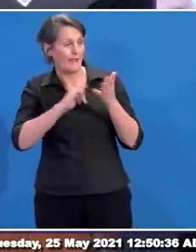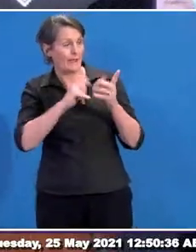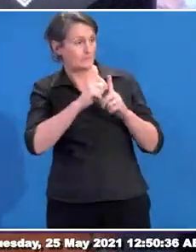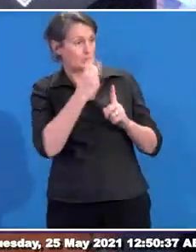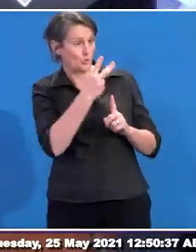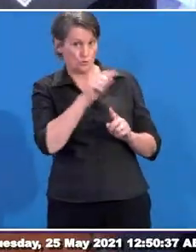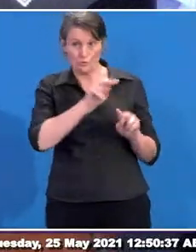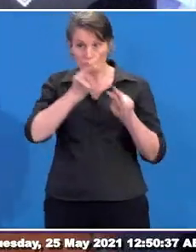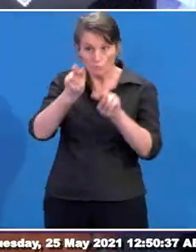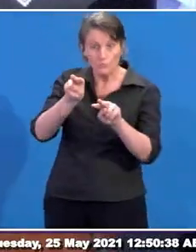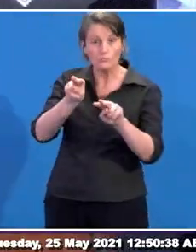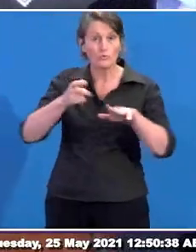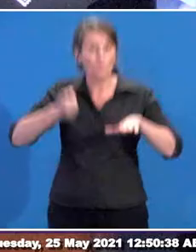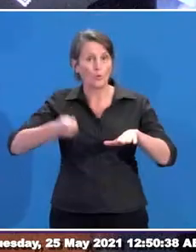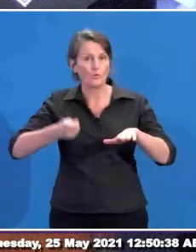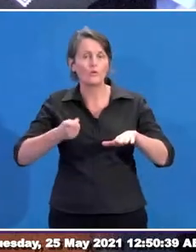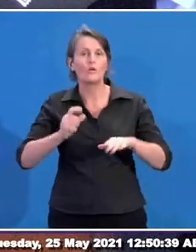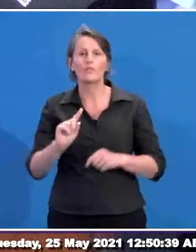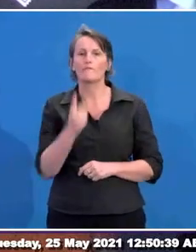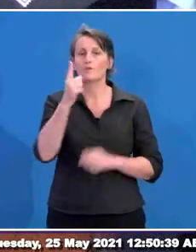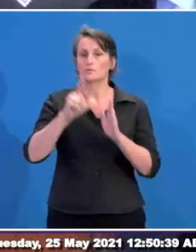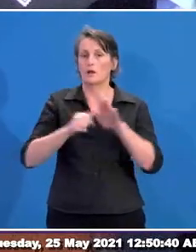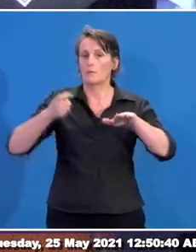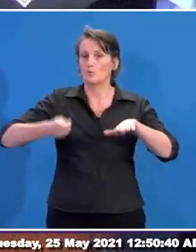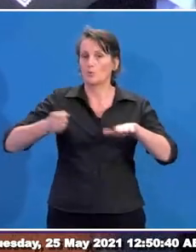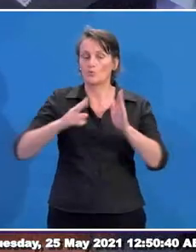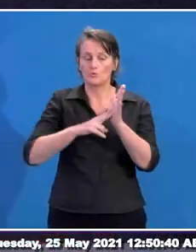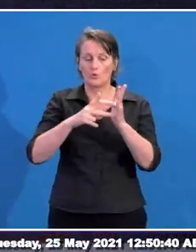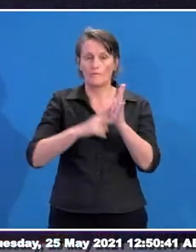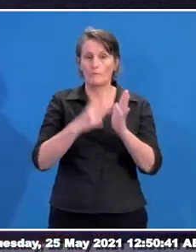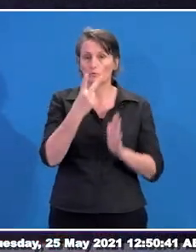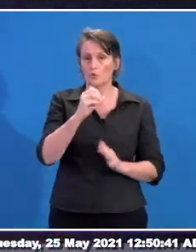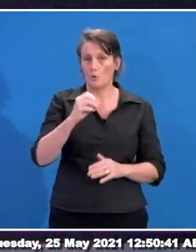And the first court hearing was in November 2019 and then there